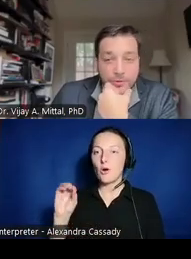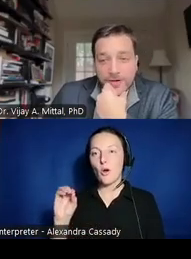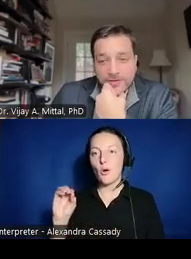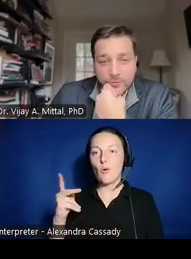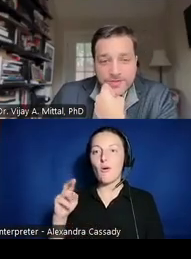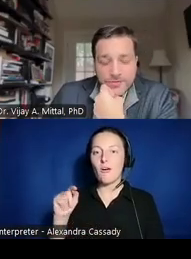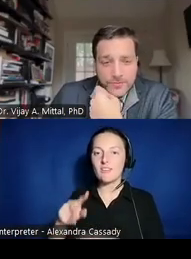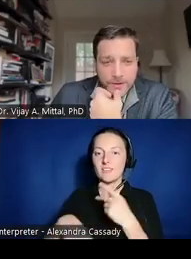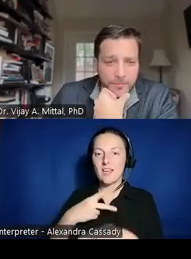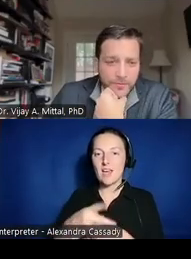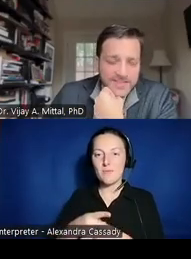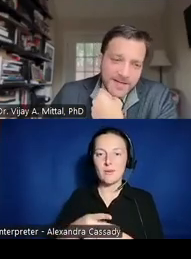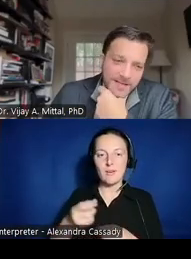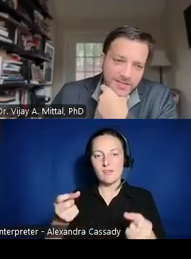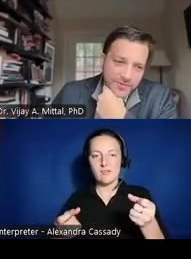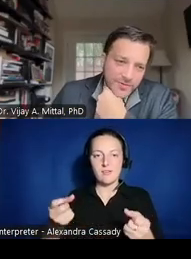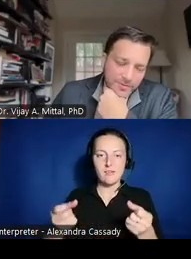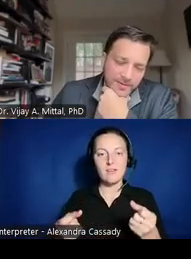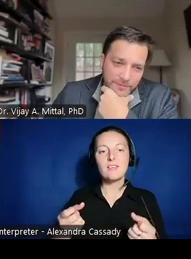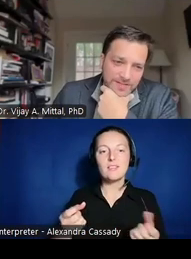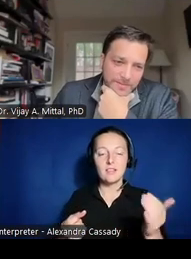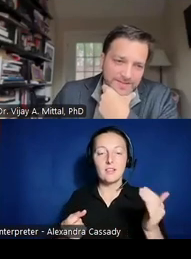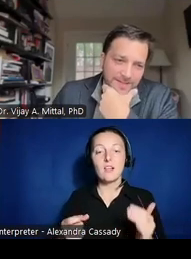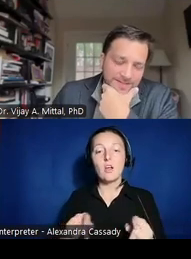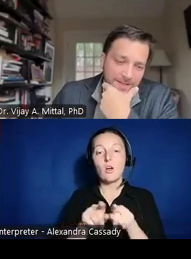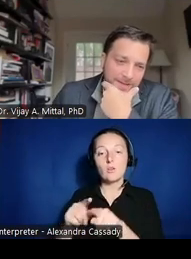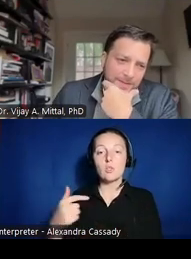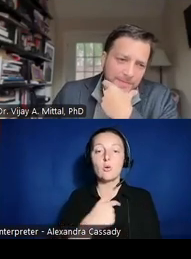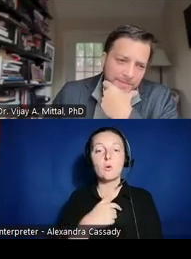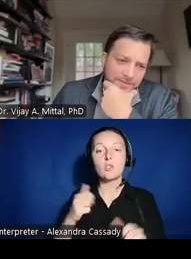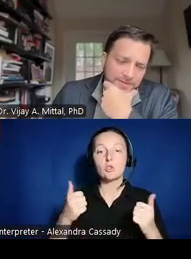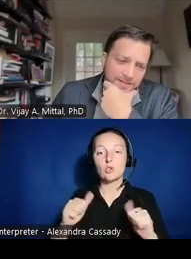we're trying to redo the home movie study I showed you in the first couple slides that my mentor had